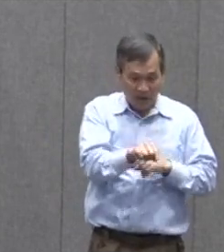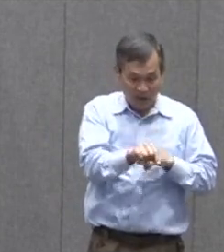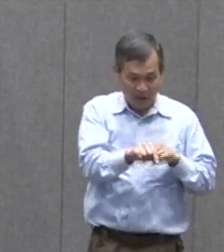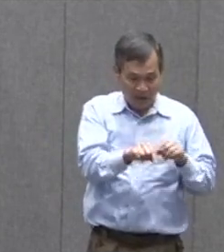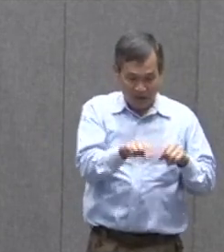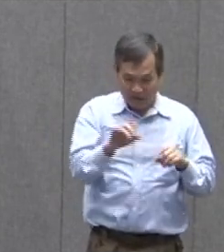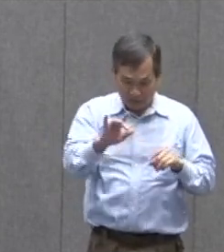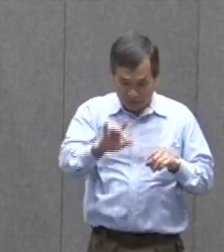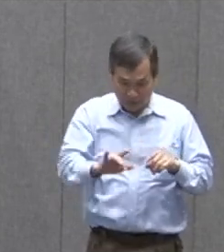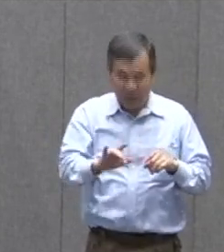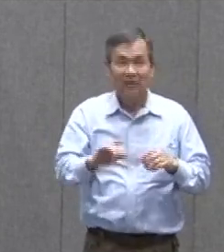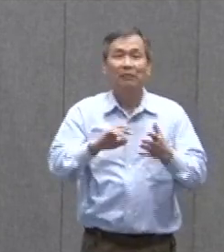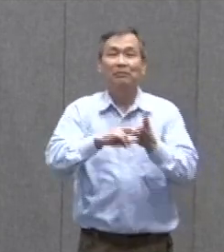I'm going to write that on the board.